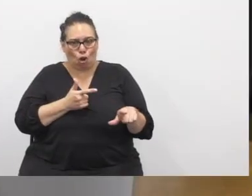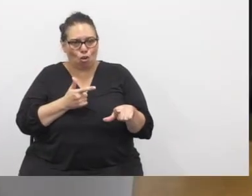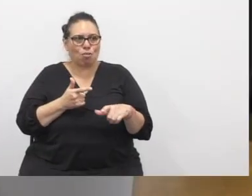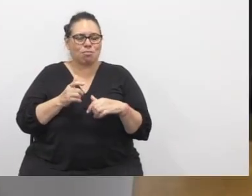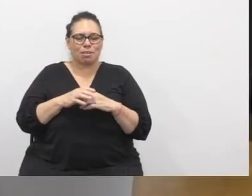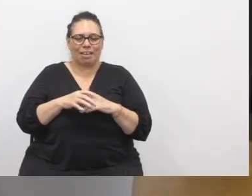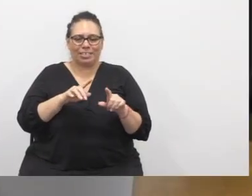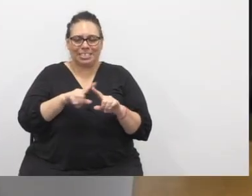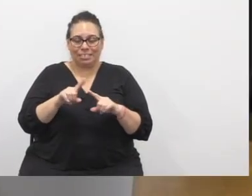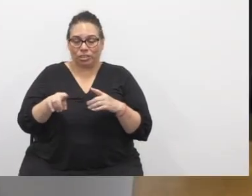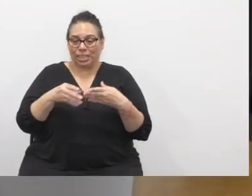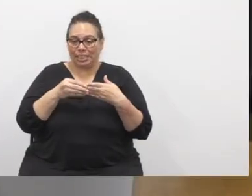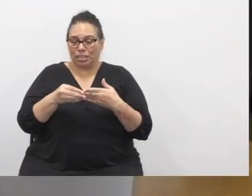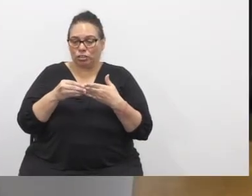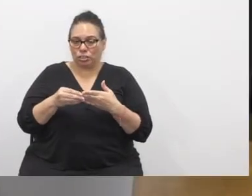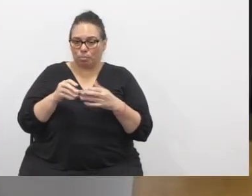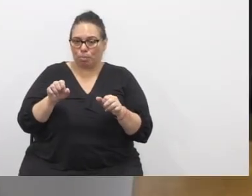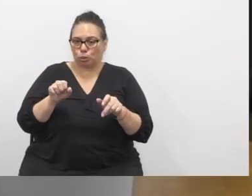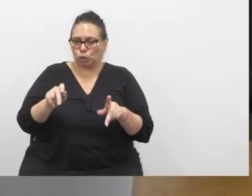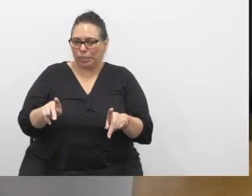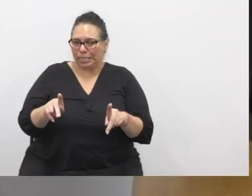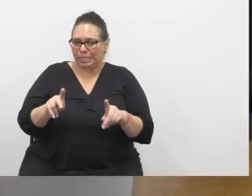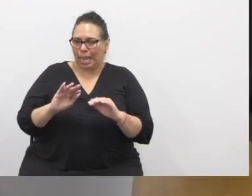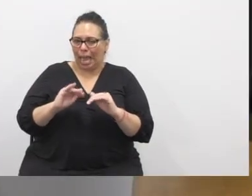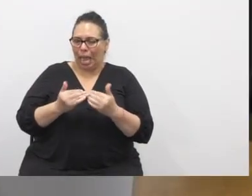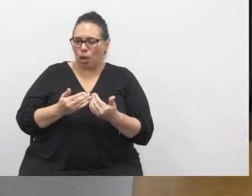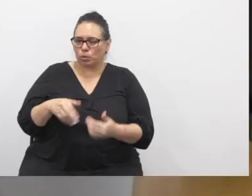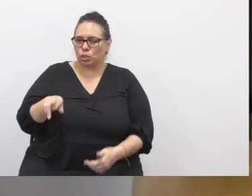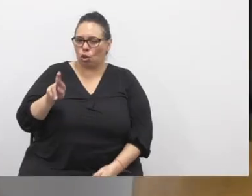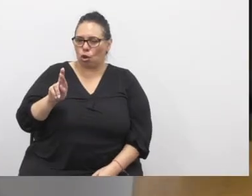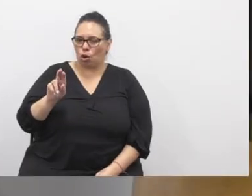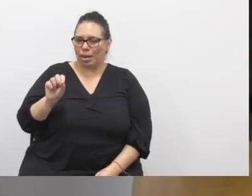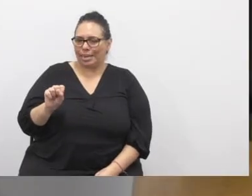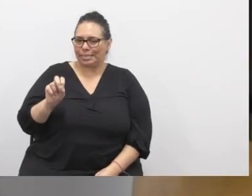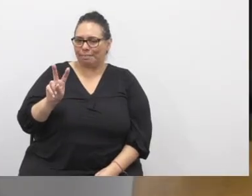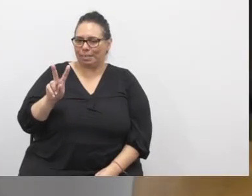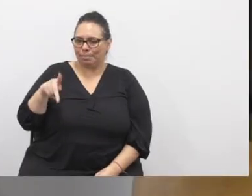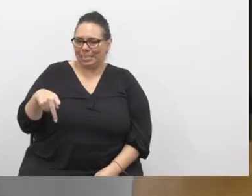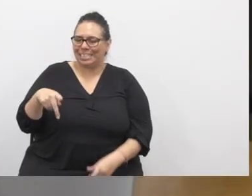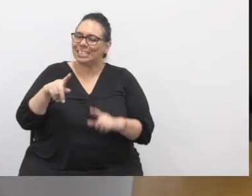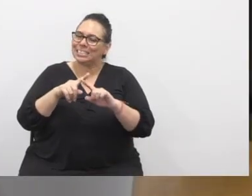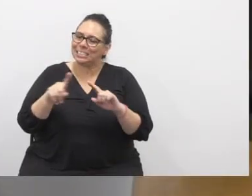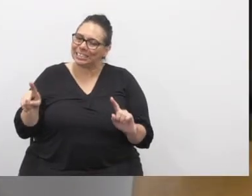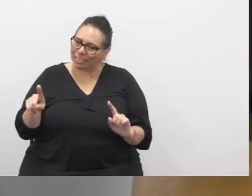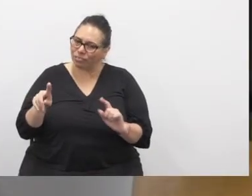different leadership opportunities, how is RSVP different than other things that you have participated in?